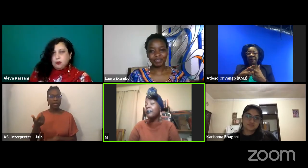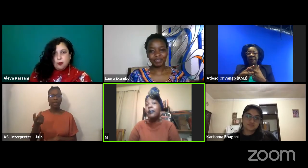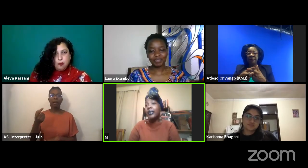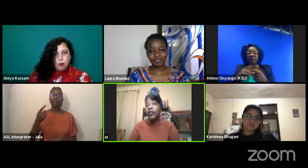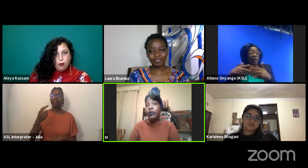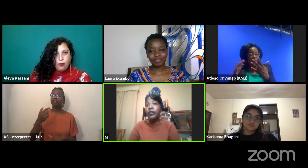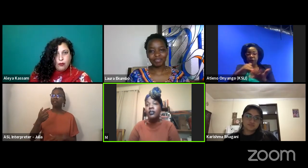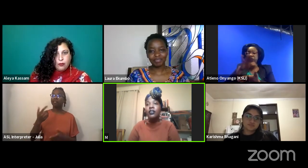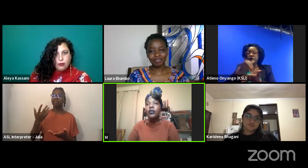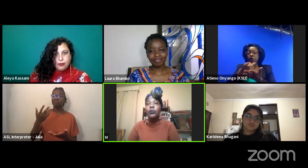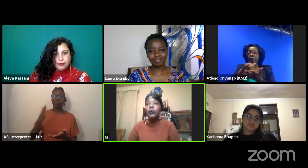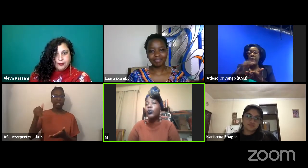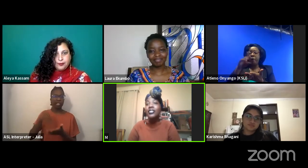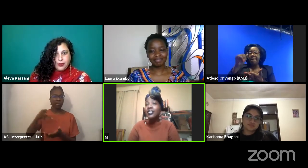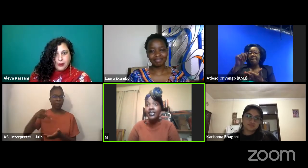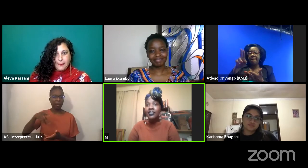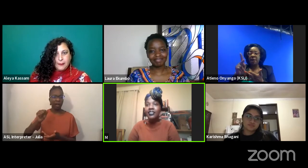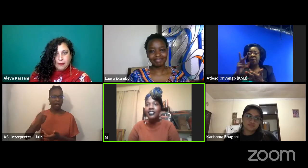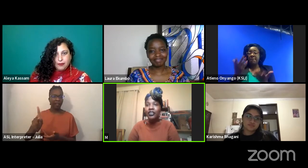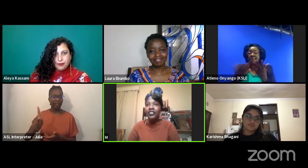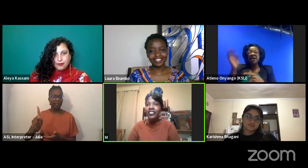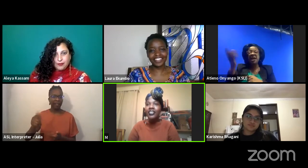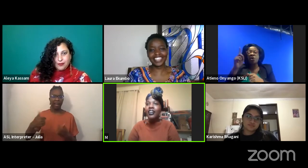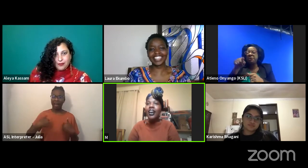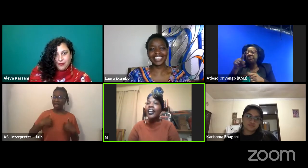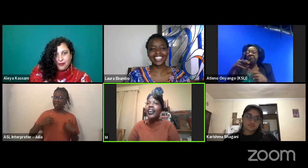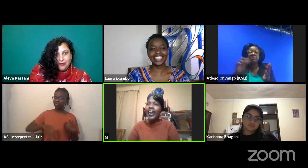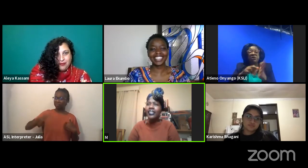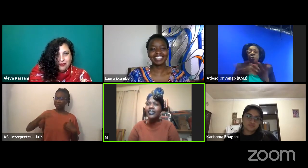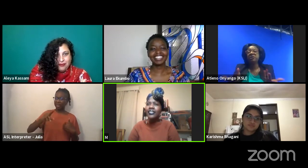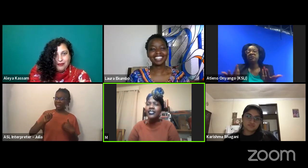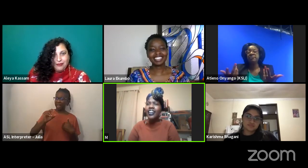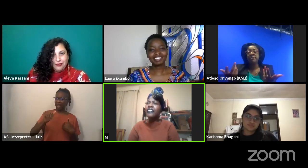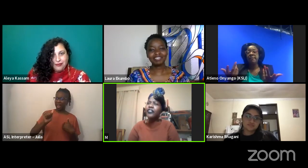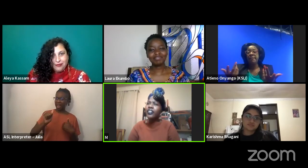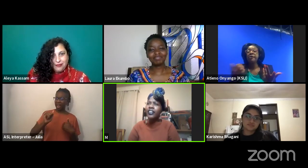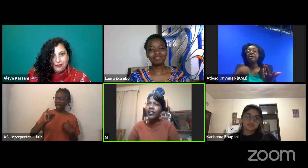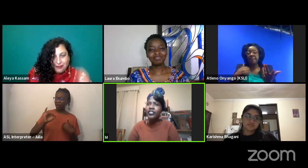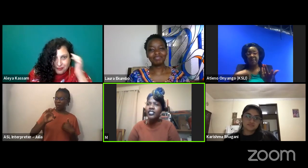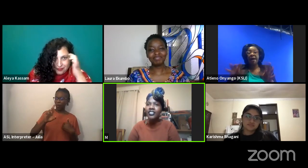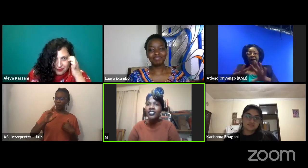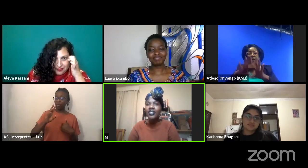me am in Nairobi what is that I gathered it, I forget it out.